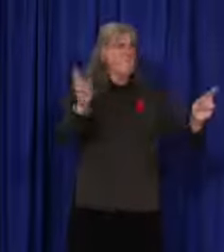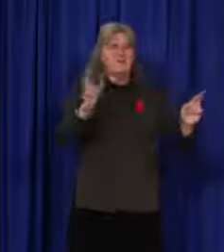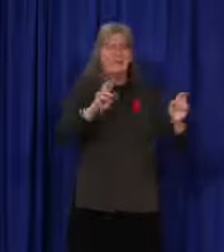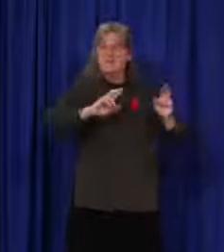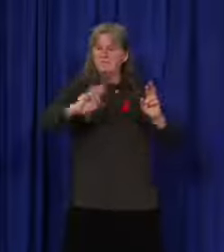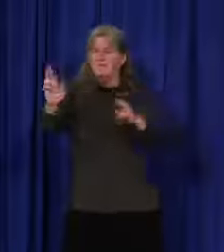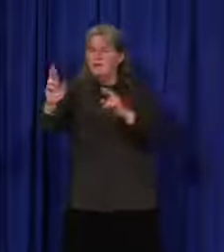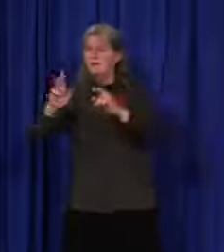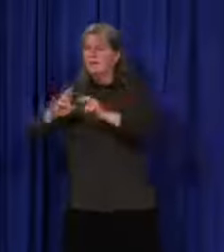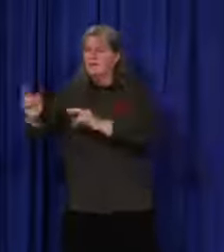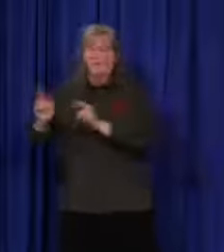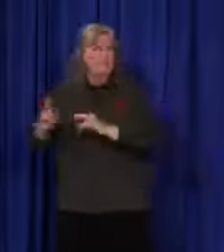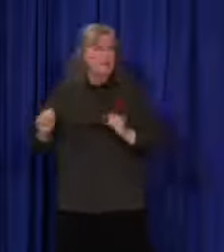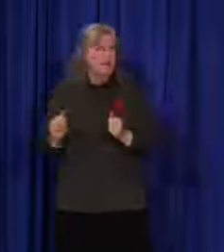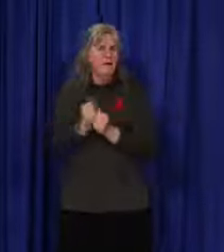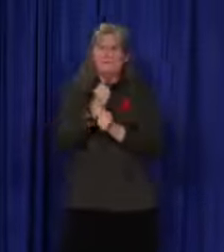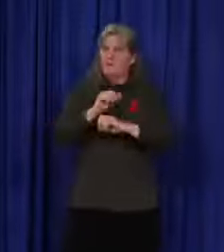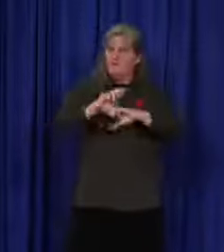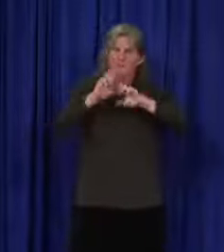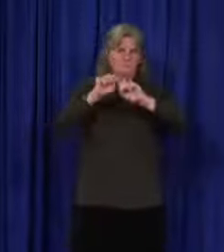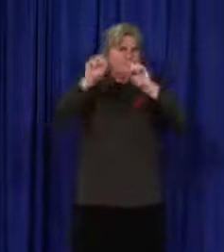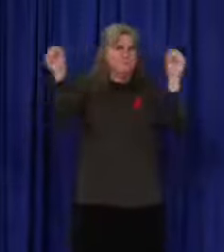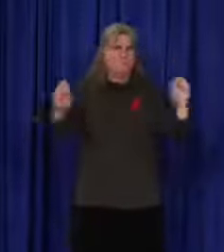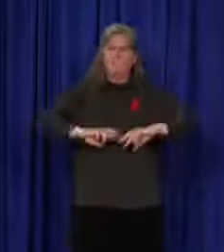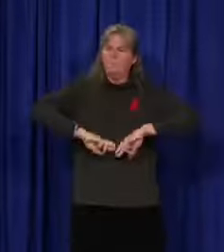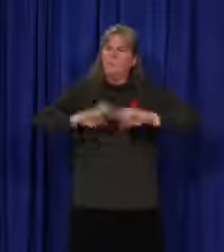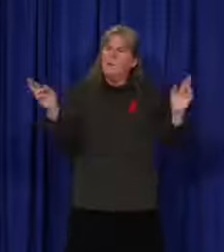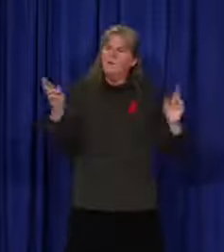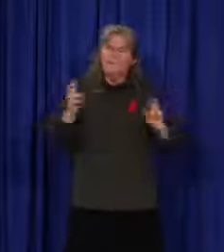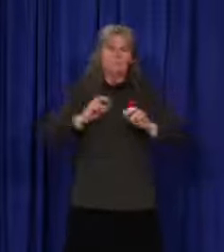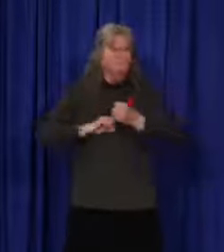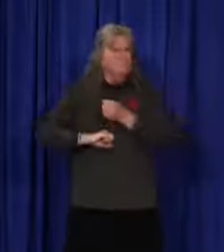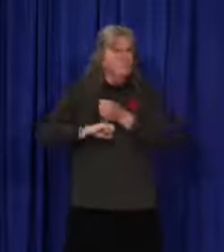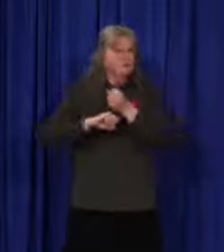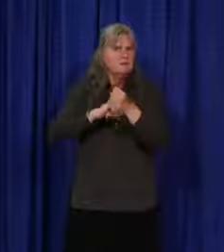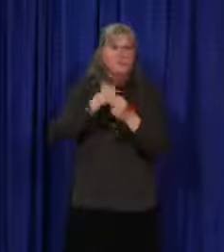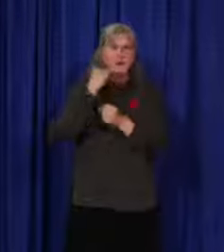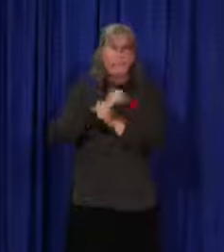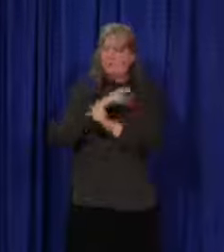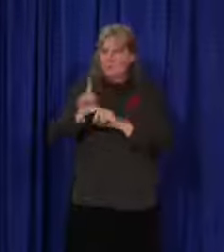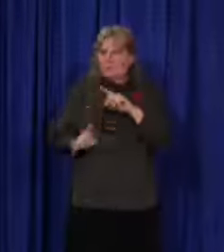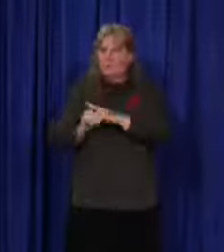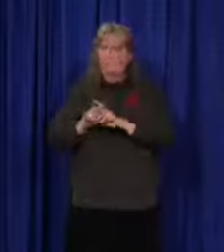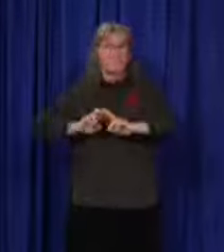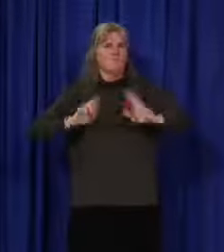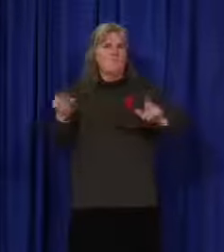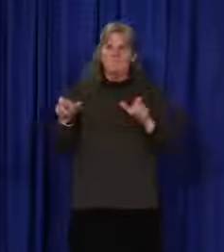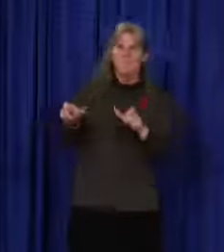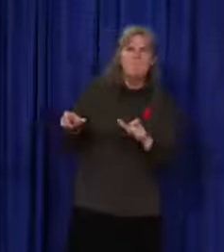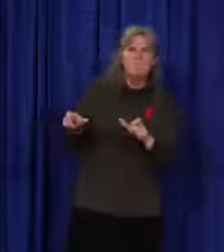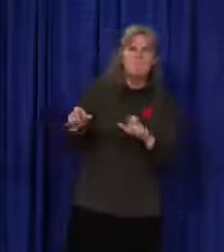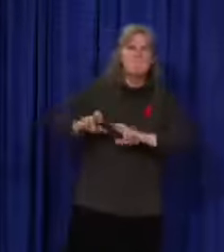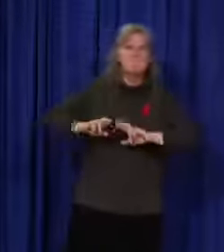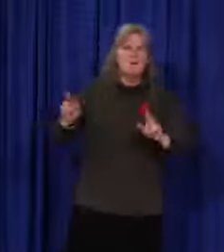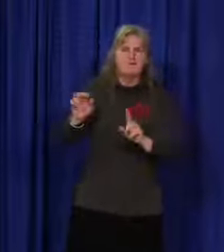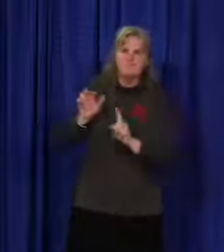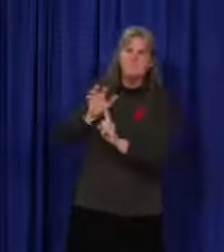And as always, keep your kindness with you. Thank you. Dr. Hanley, thank you, premier